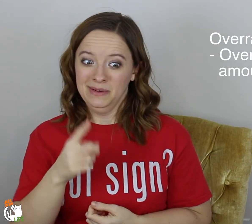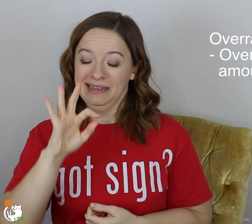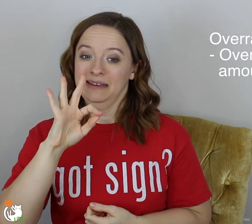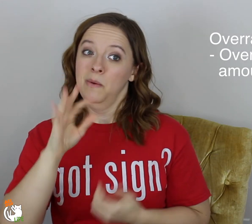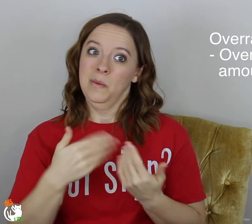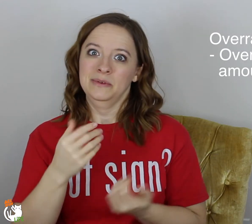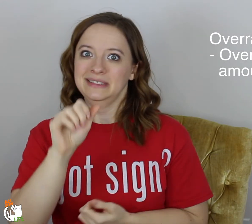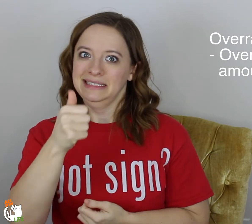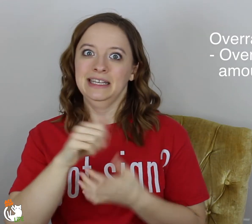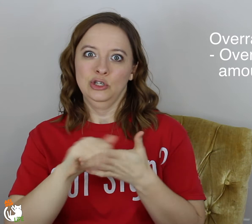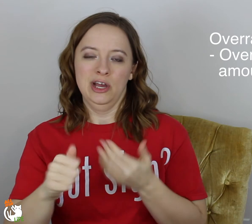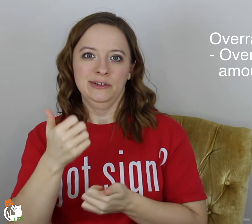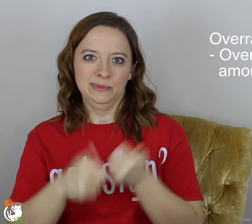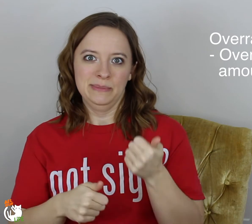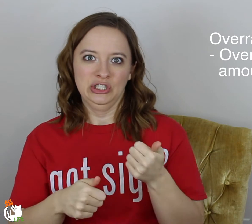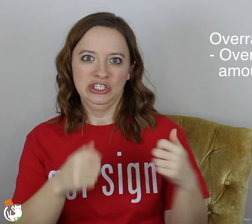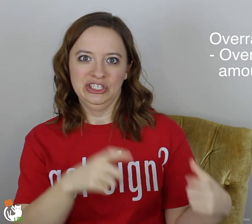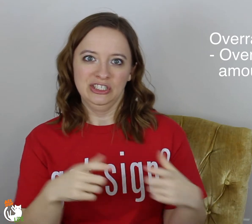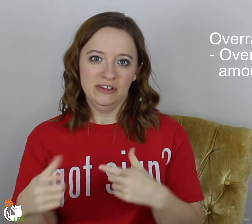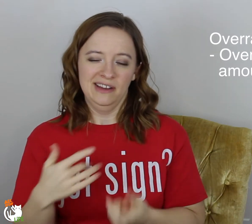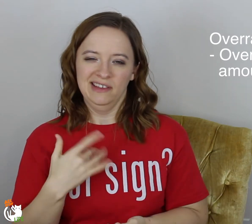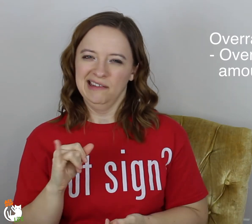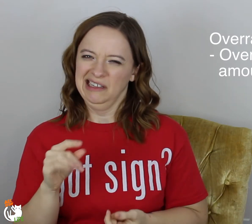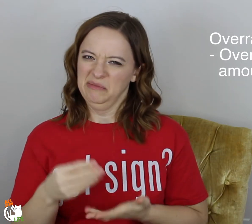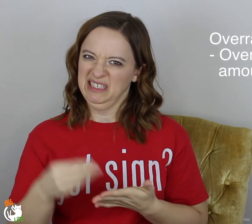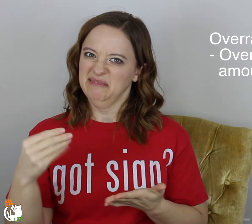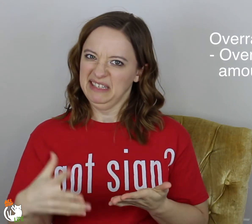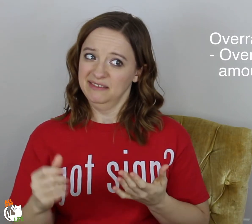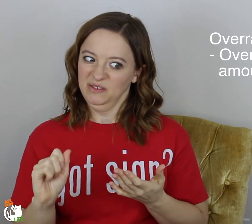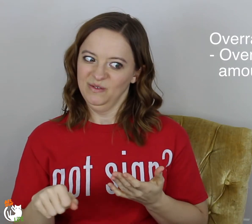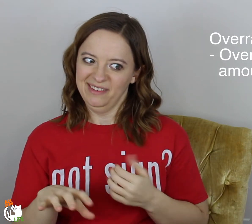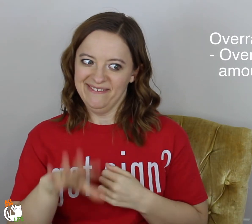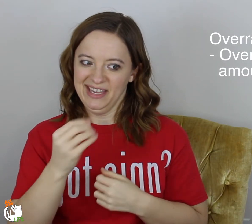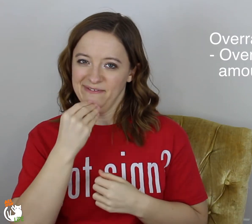For almost $10 per meal, I feel like that's pretty expensive.